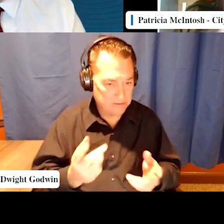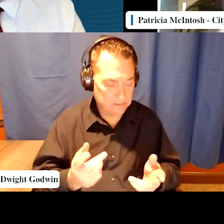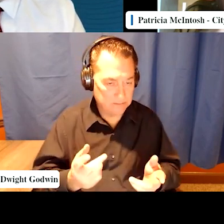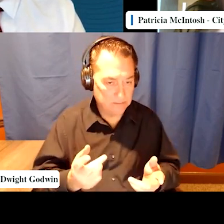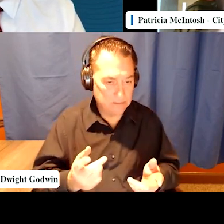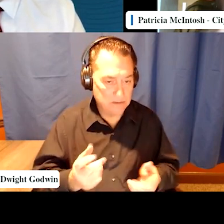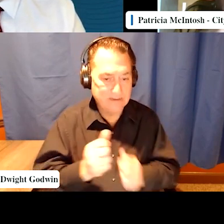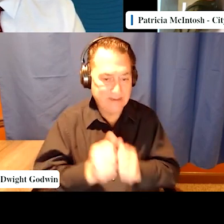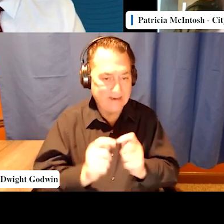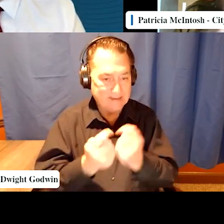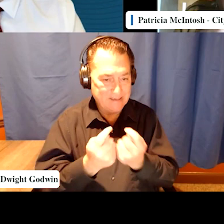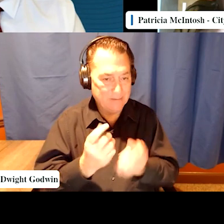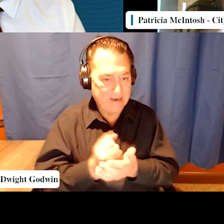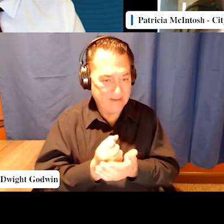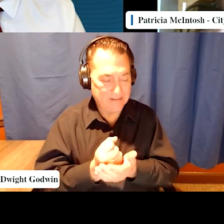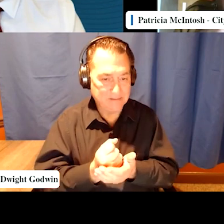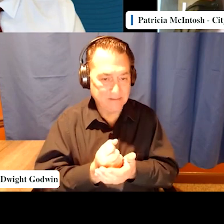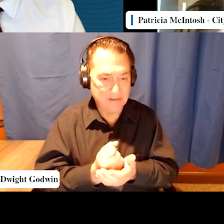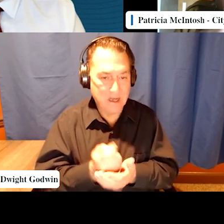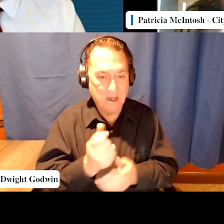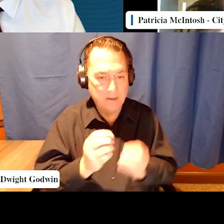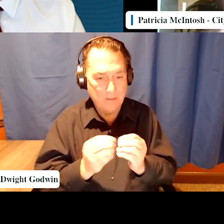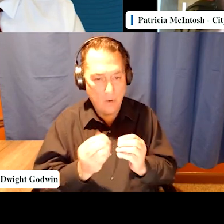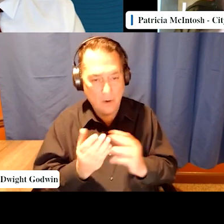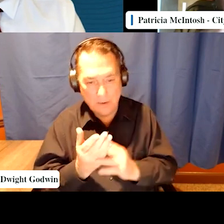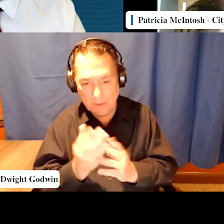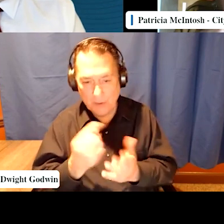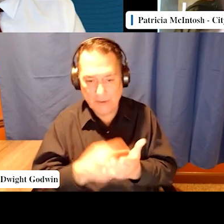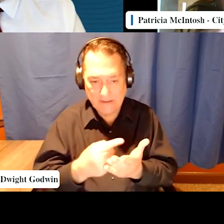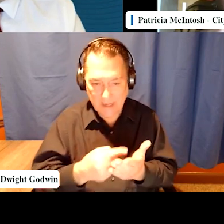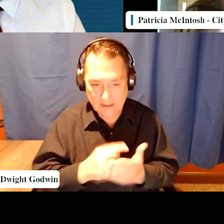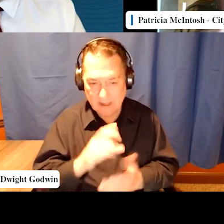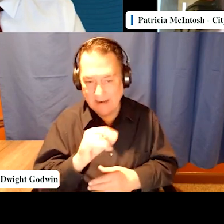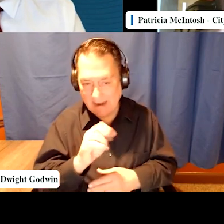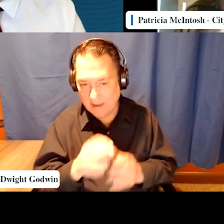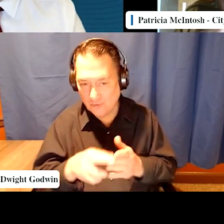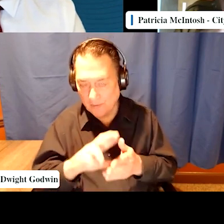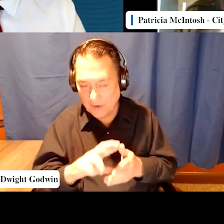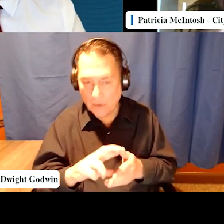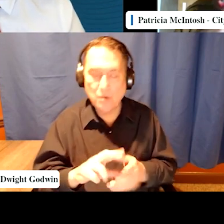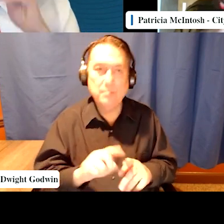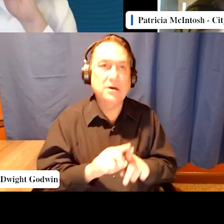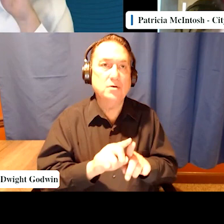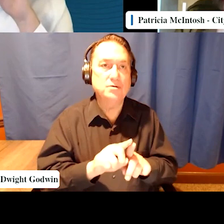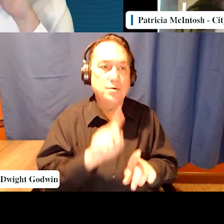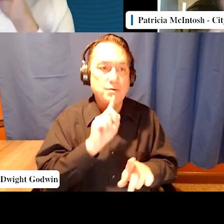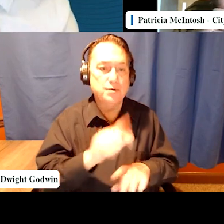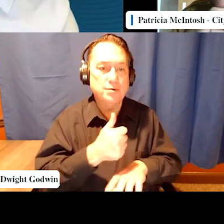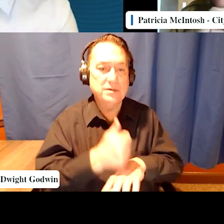Although a bit more through discussion, through case review, but also just through the established relationships